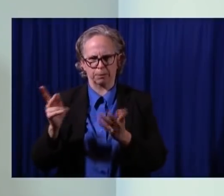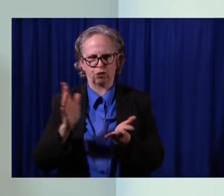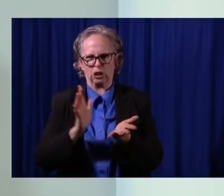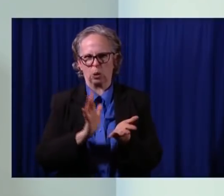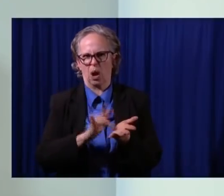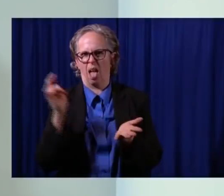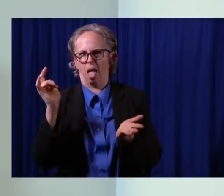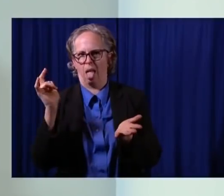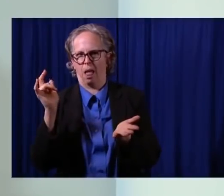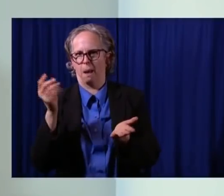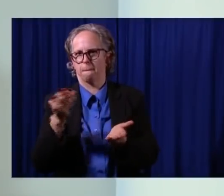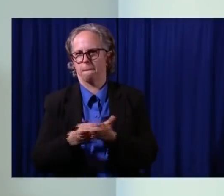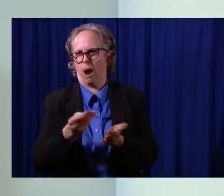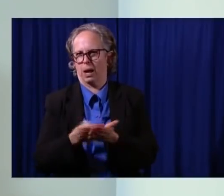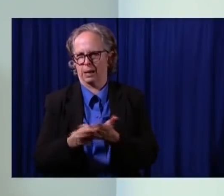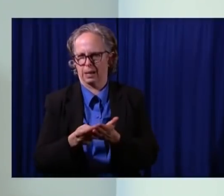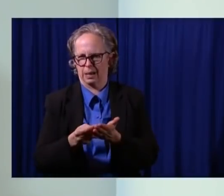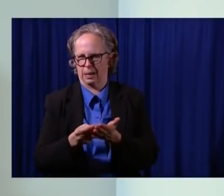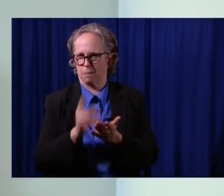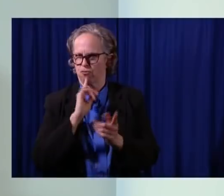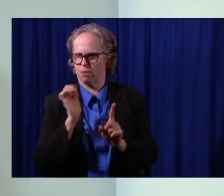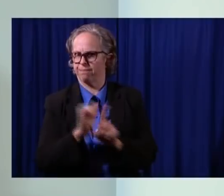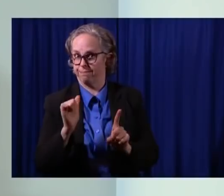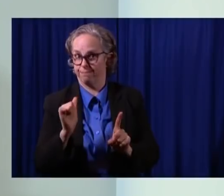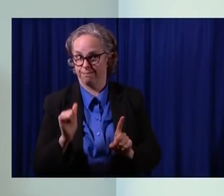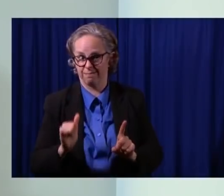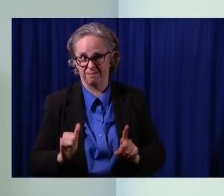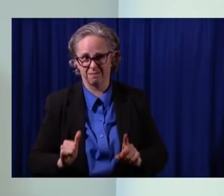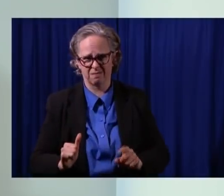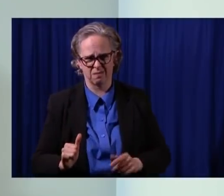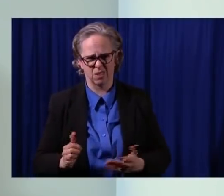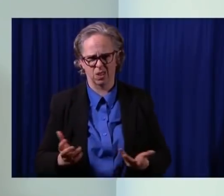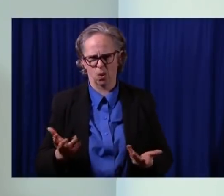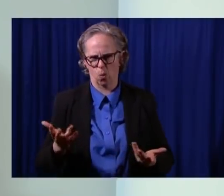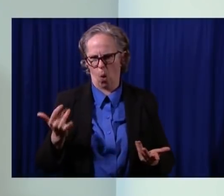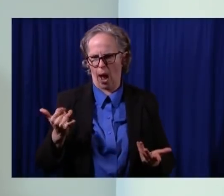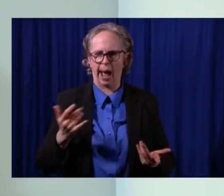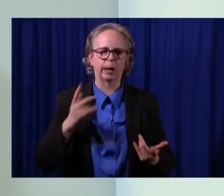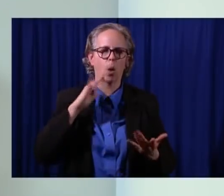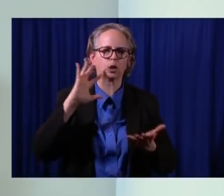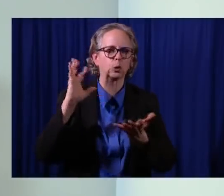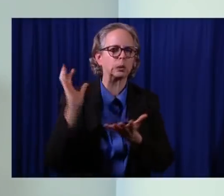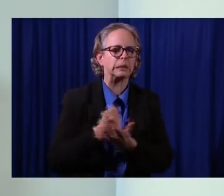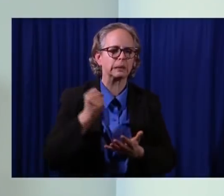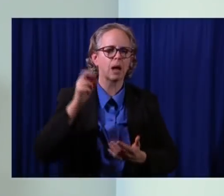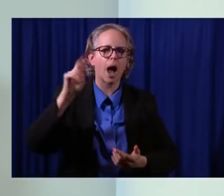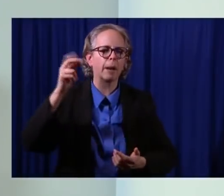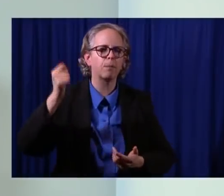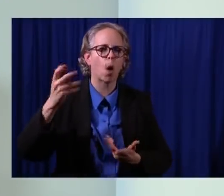STATISTIC I SAW IS THE STATE OF WASHINGTON WHERE THEY HAD FLAGGED 190,000 CLAIMS,